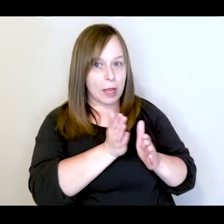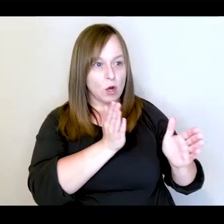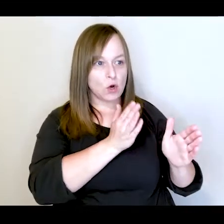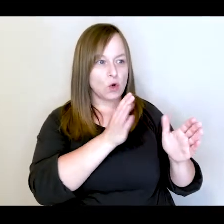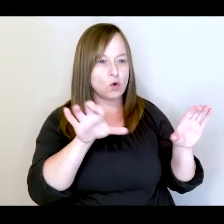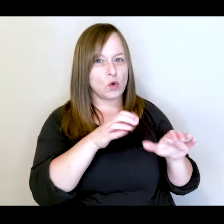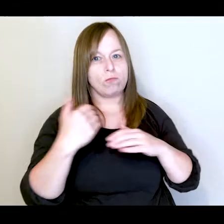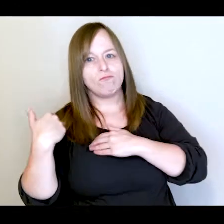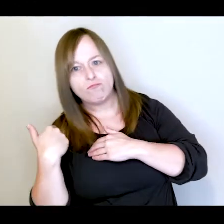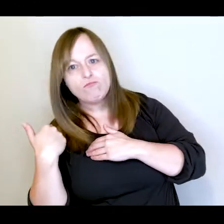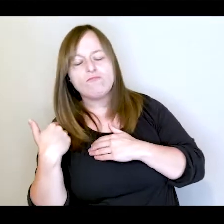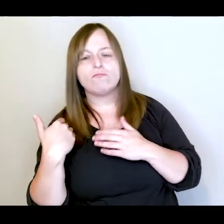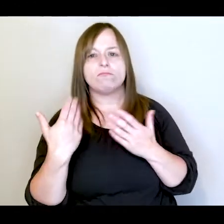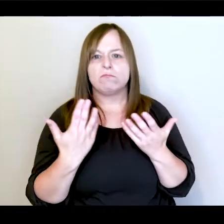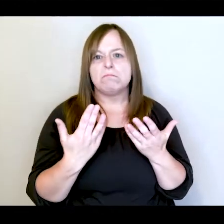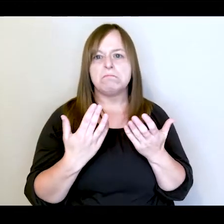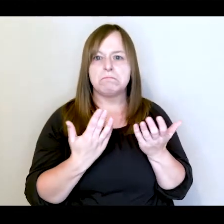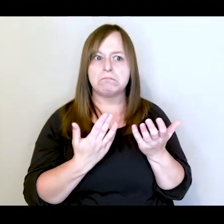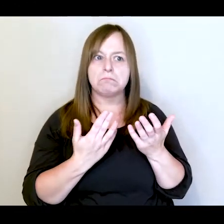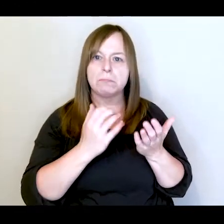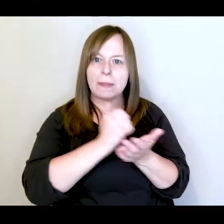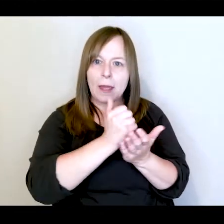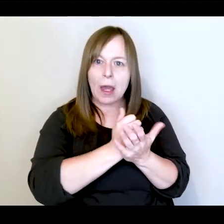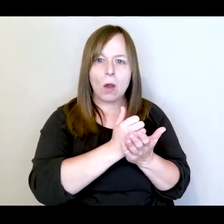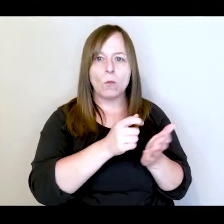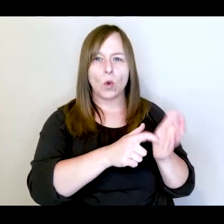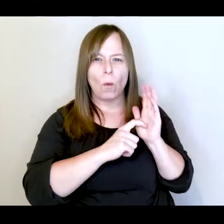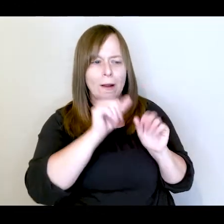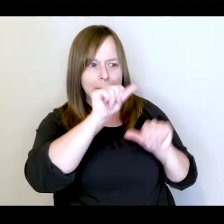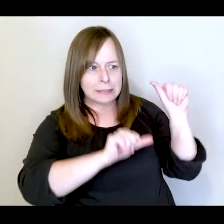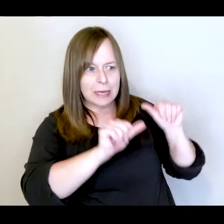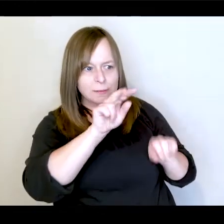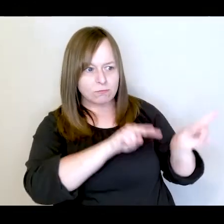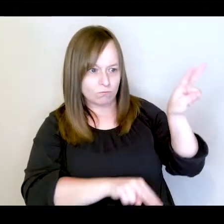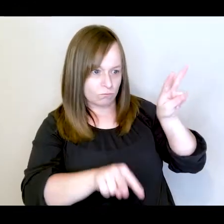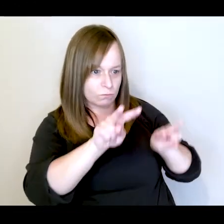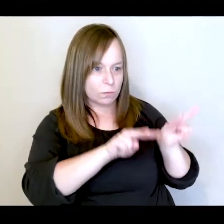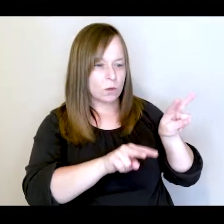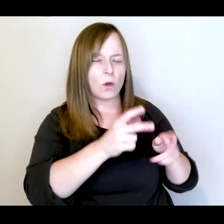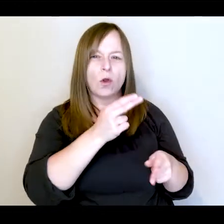to be doing a lot of the groundwork. There's required assessments, it's called